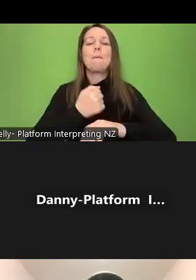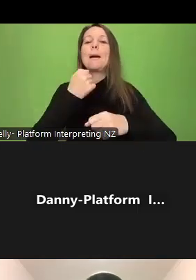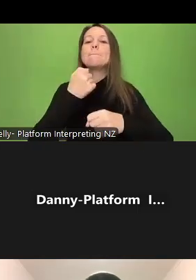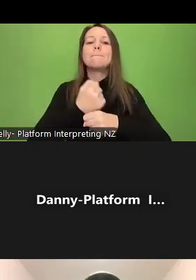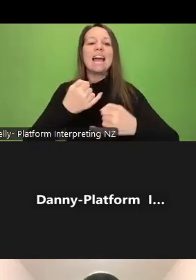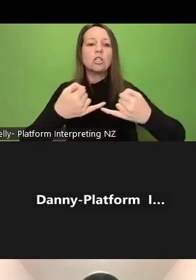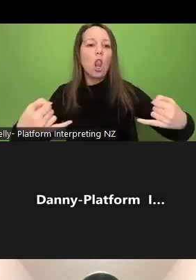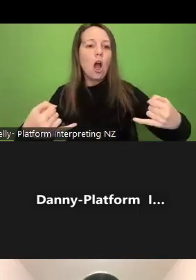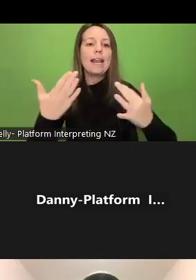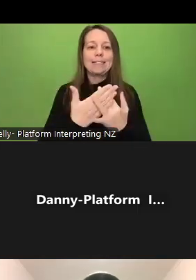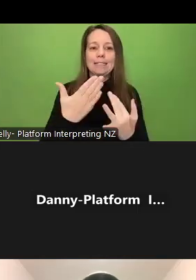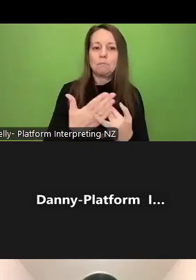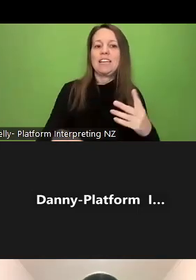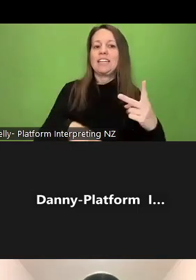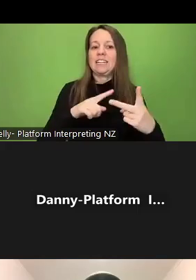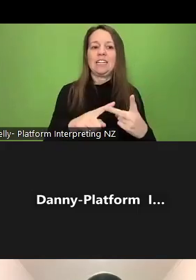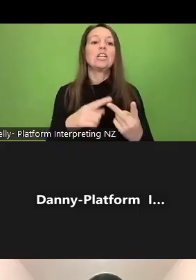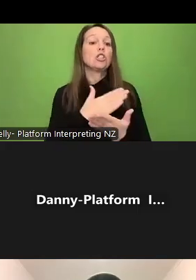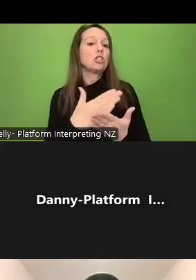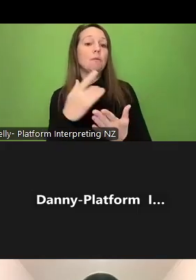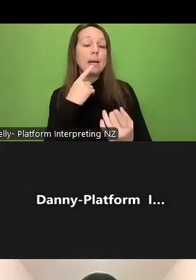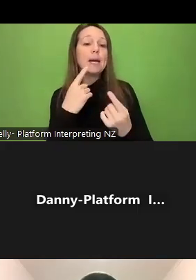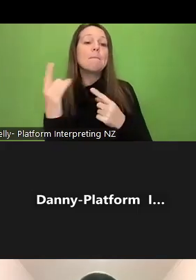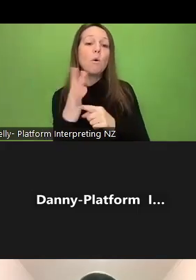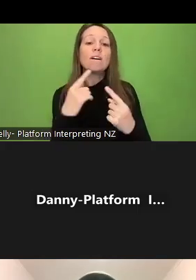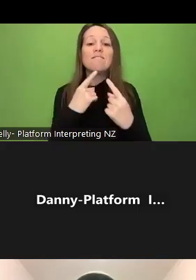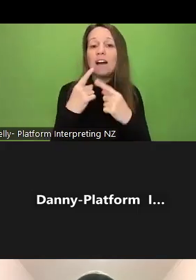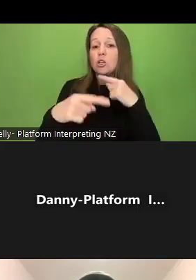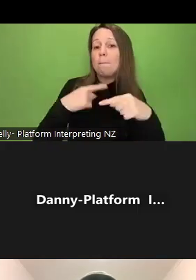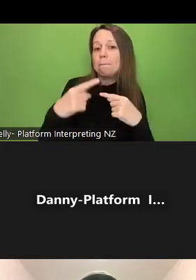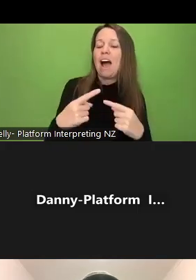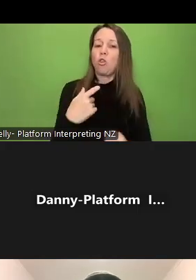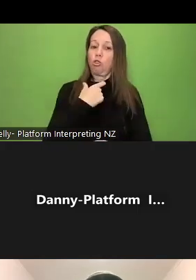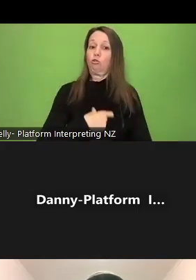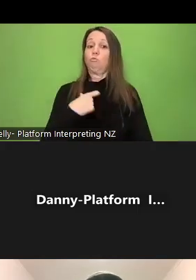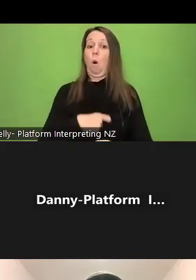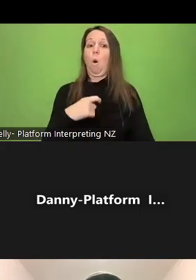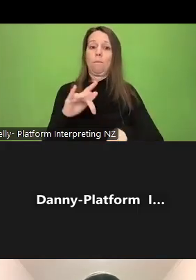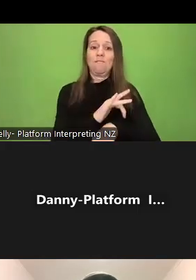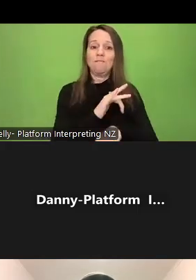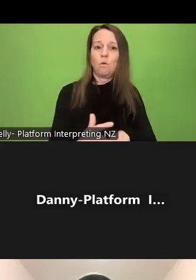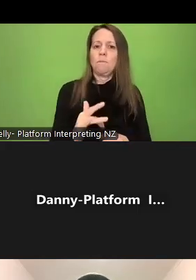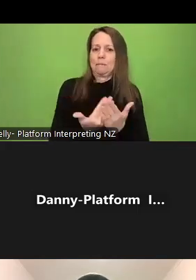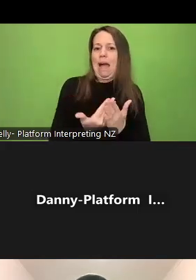about the demands of the role, the physical space you'll be in, and any support you can provide.